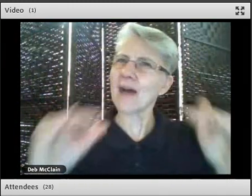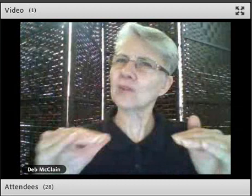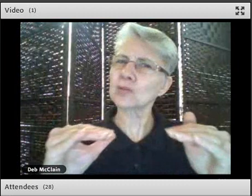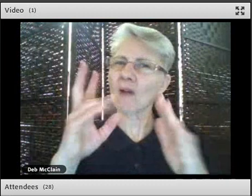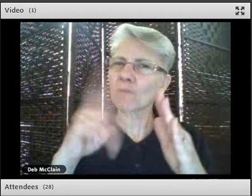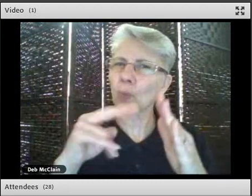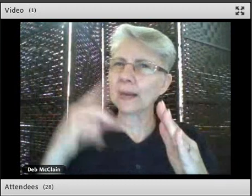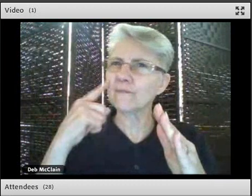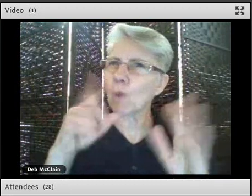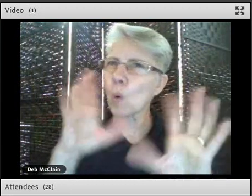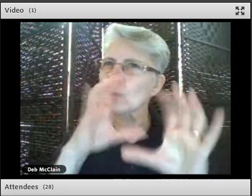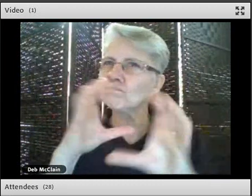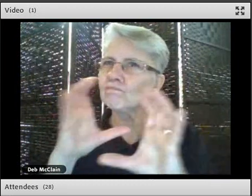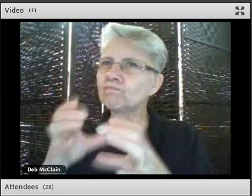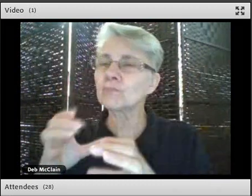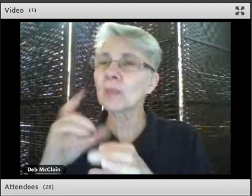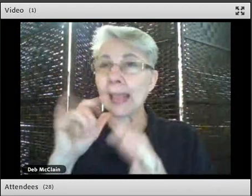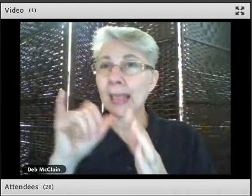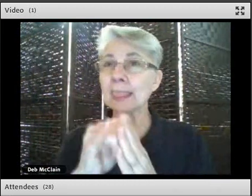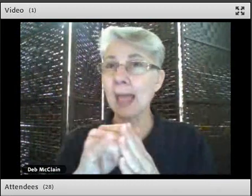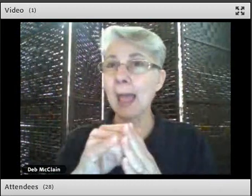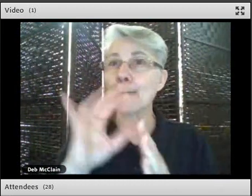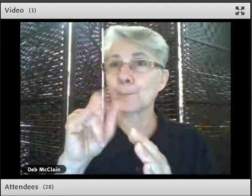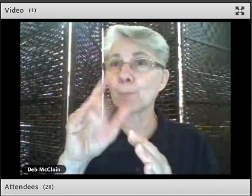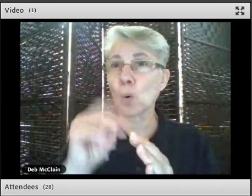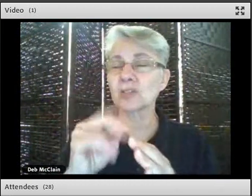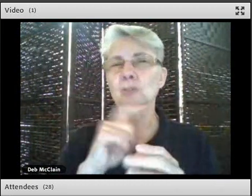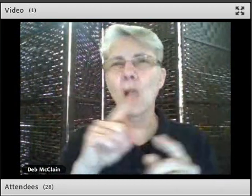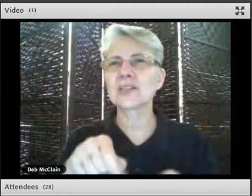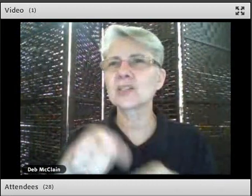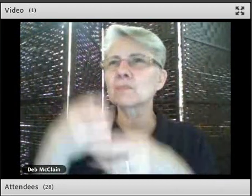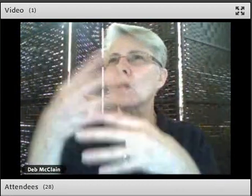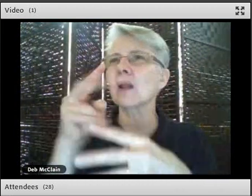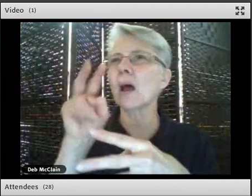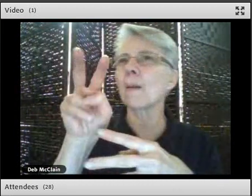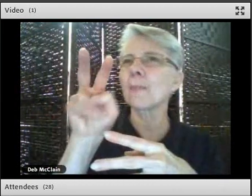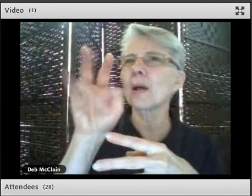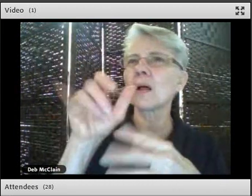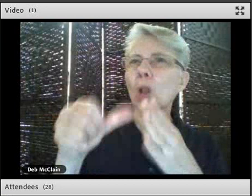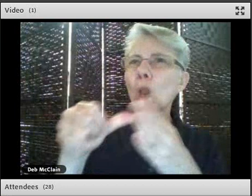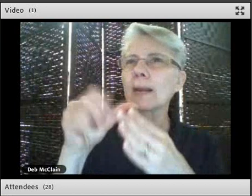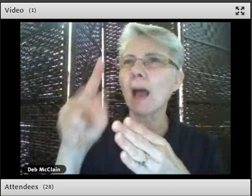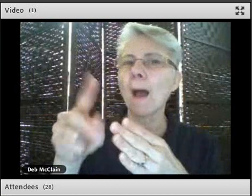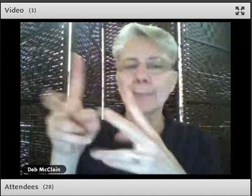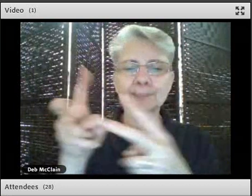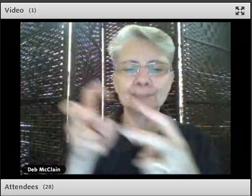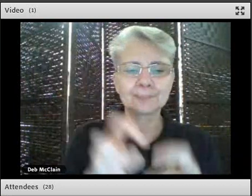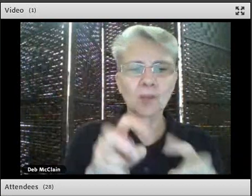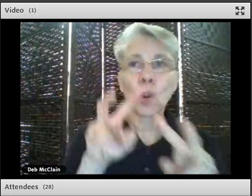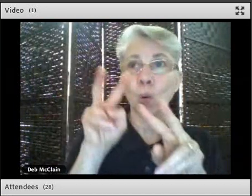and just record what I see. Intended audience -- you can take that information from any source.